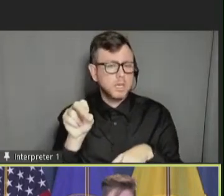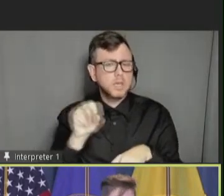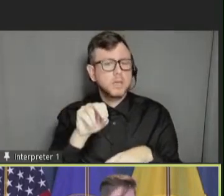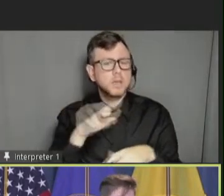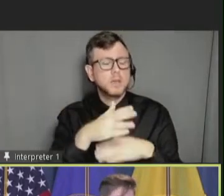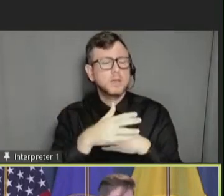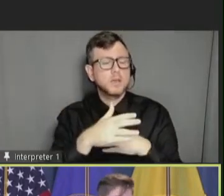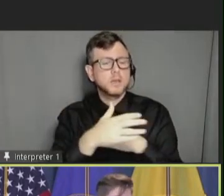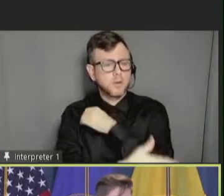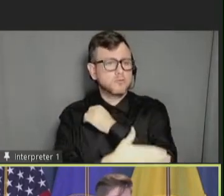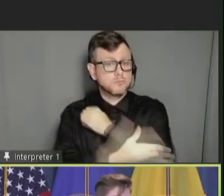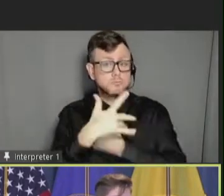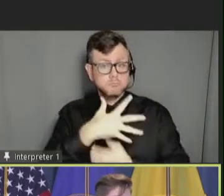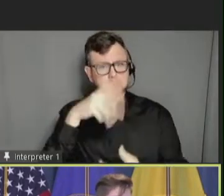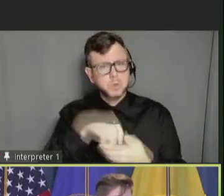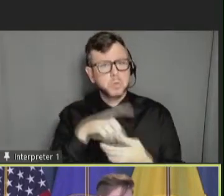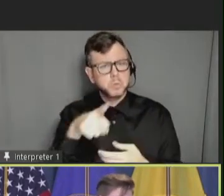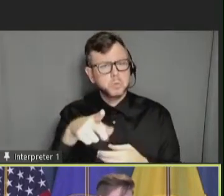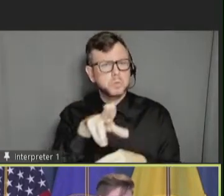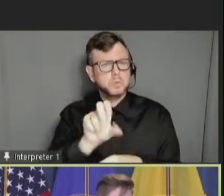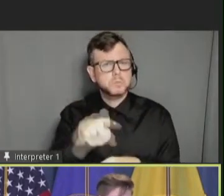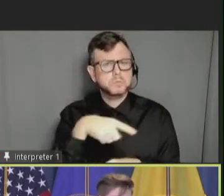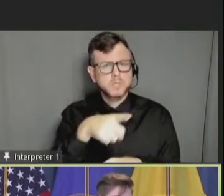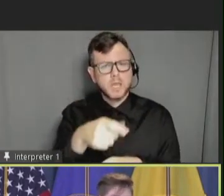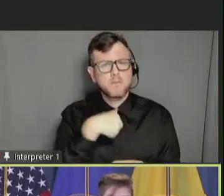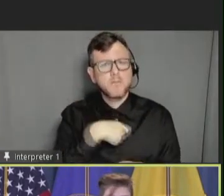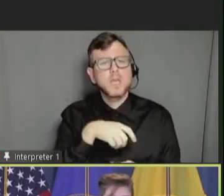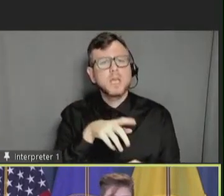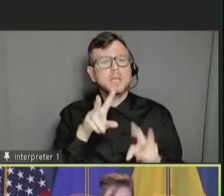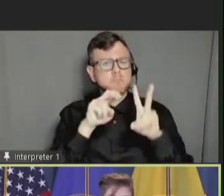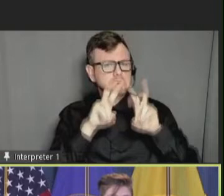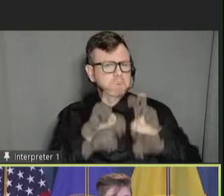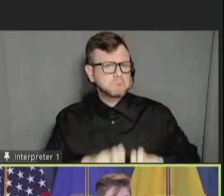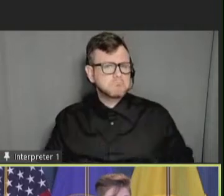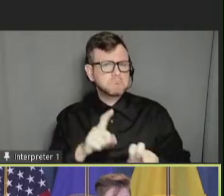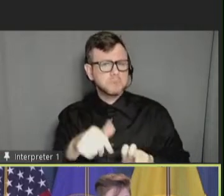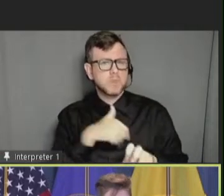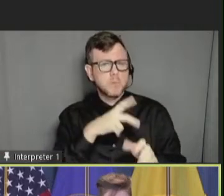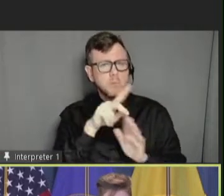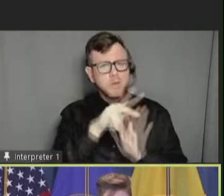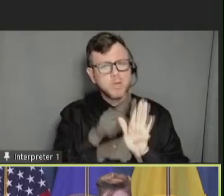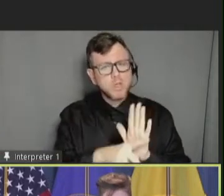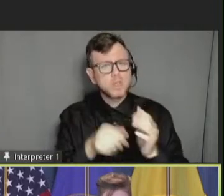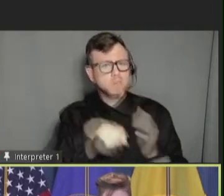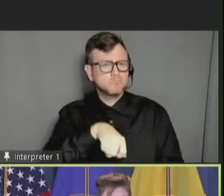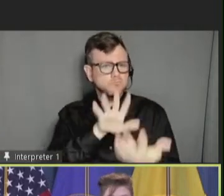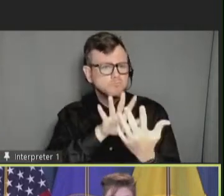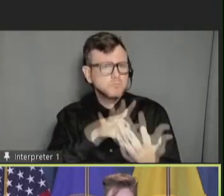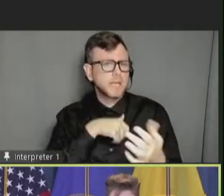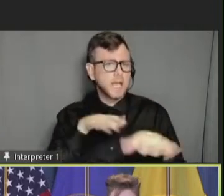assesses the policies, strategies, and actions that are necessary for facilitating both routine